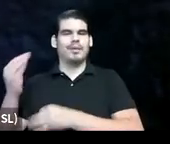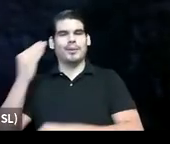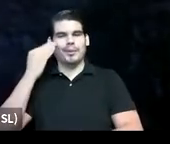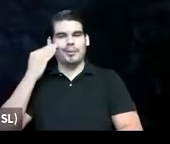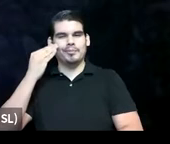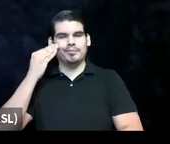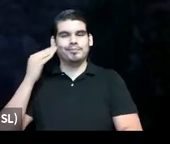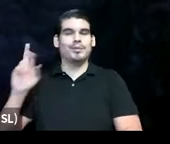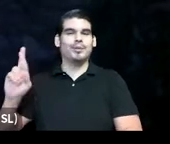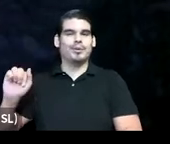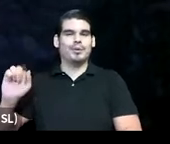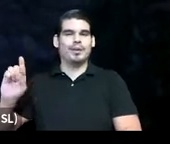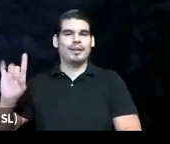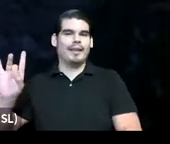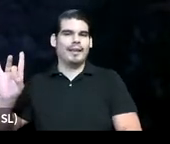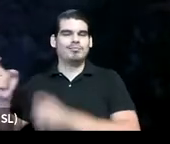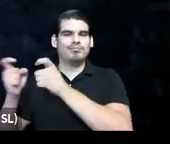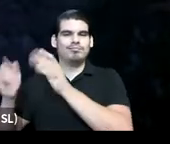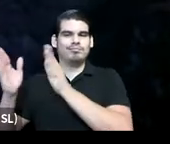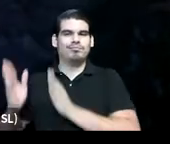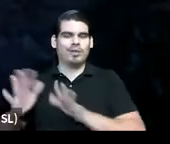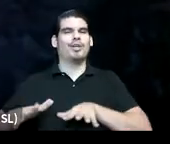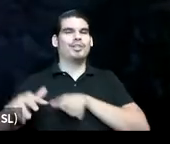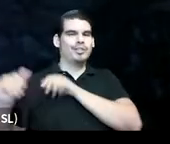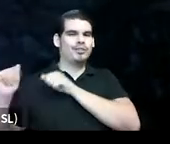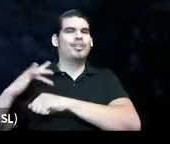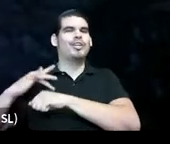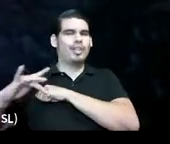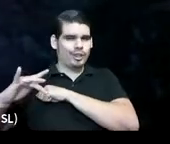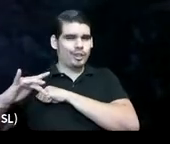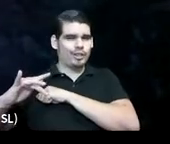um we had Jack kind of lead the resolves for that group. So I was wondering,